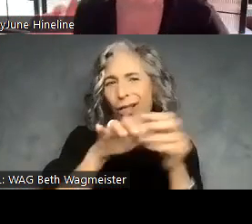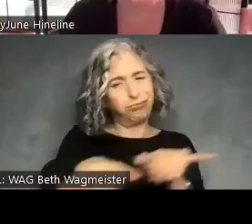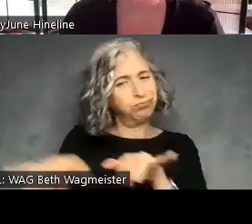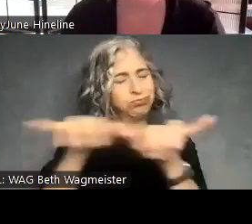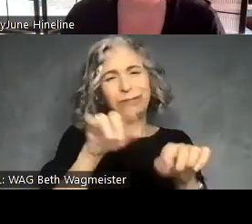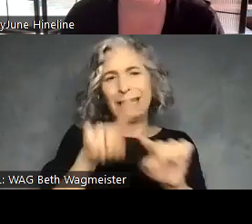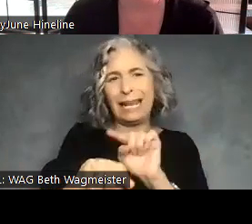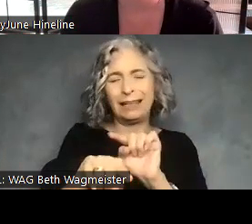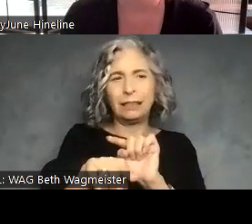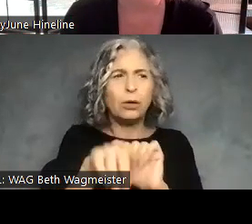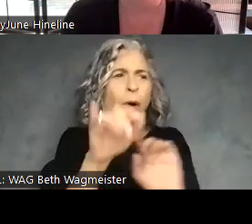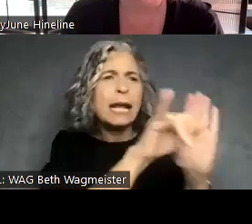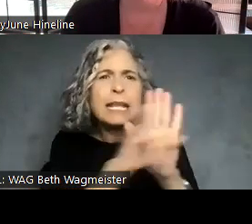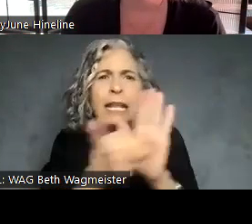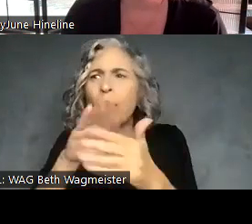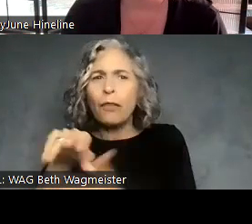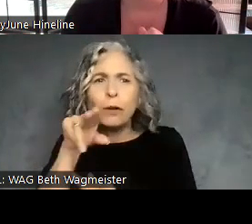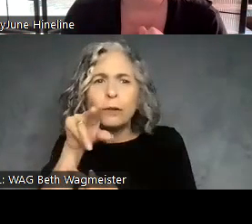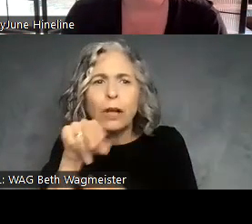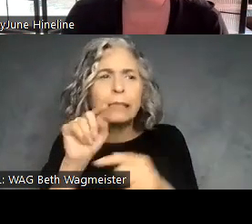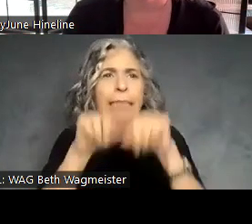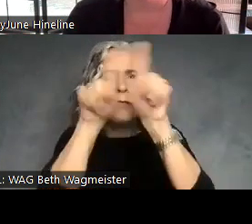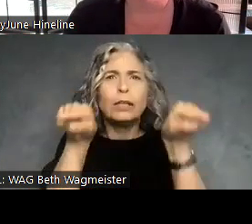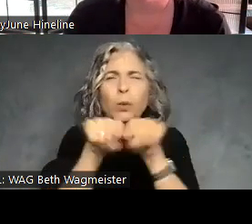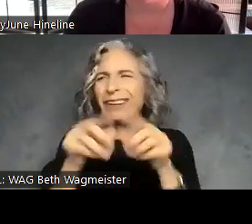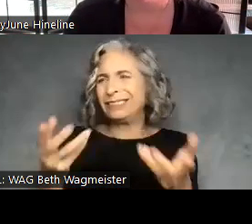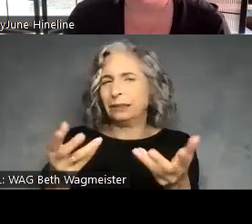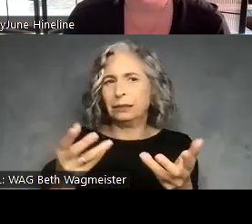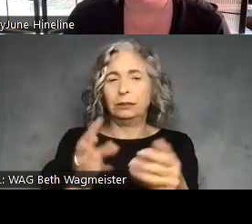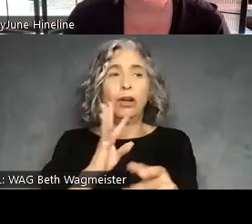but I don't remember first-year algebra, so I would never be able to get past this.